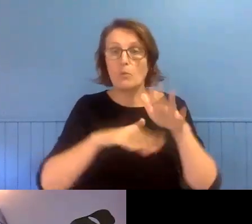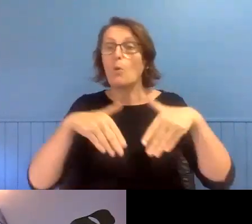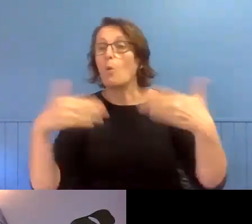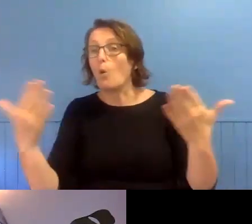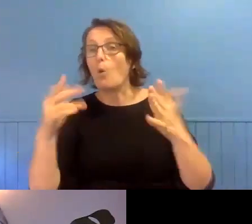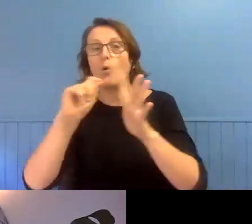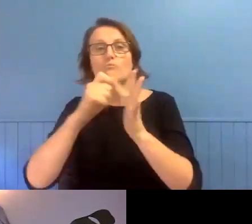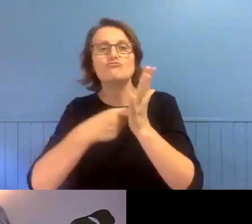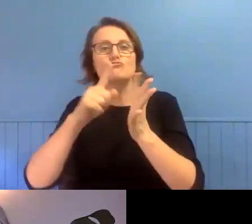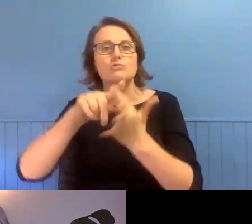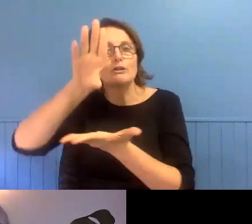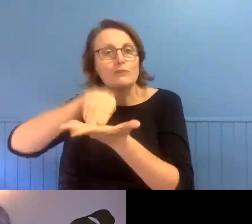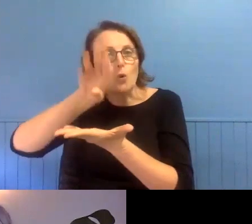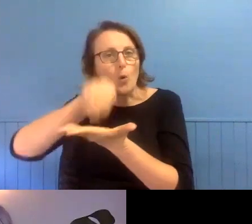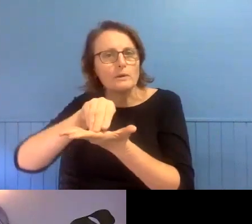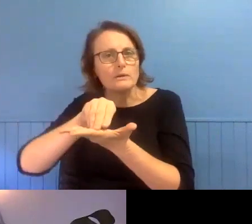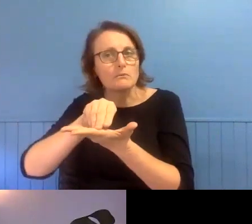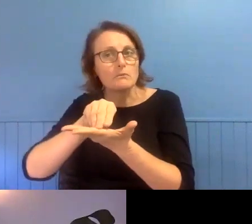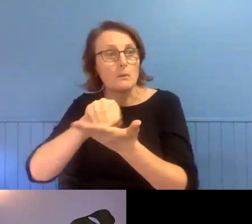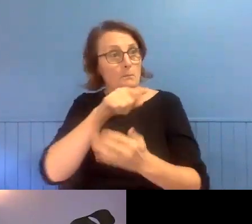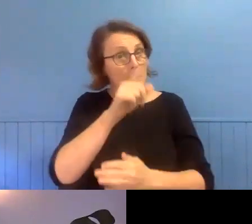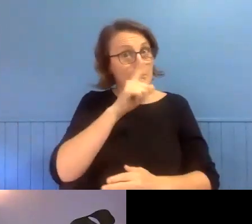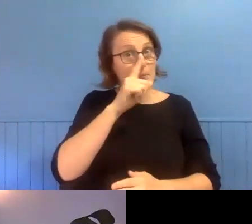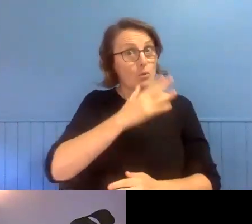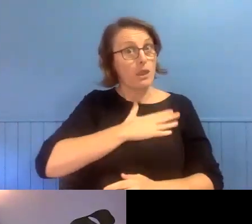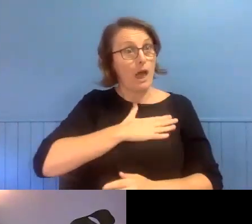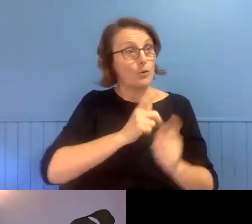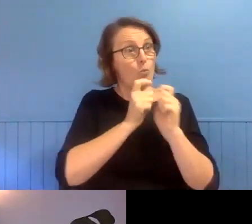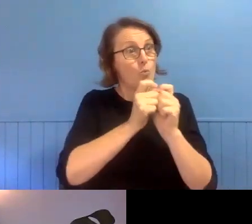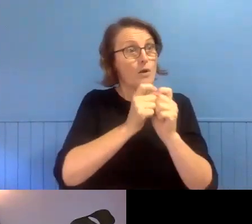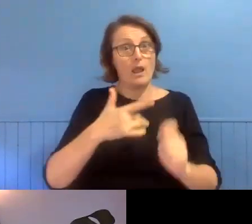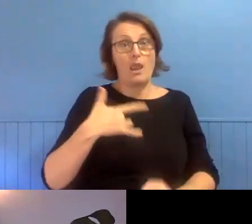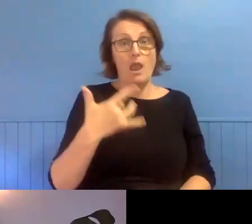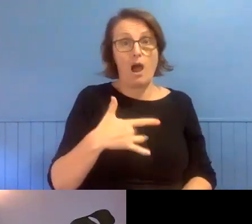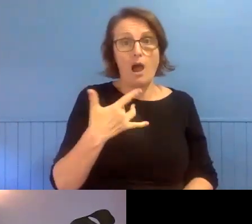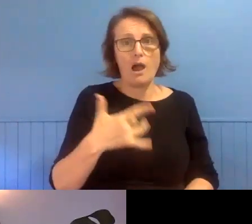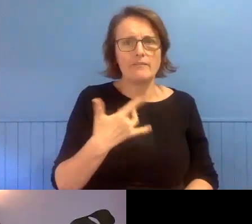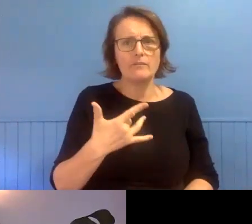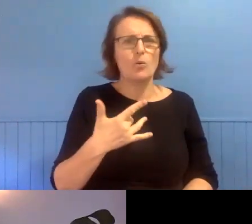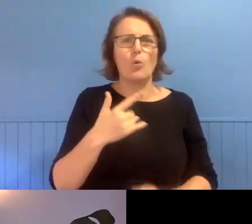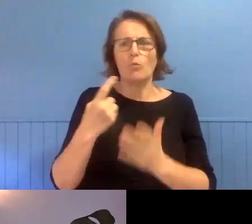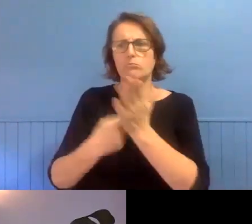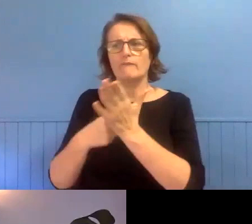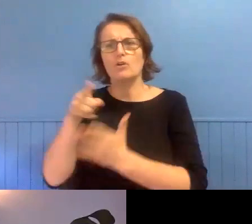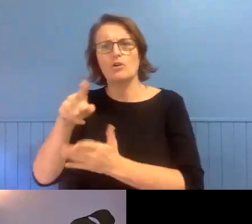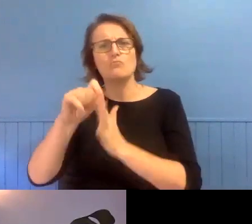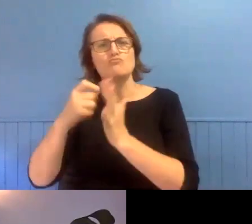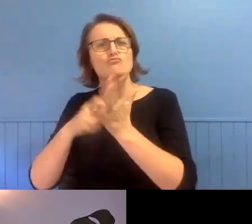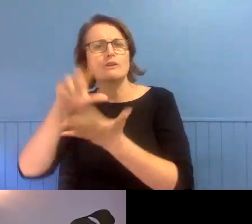performance and video? What's your thoughts on that? TANDI PALMER